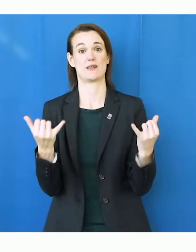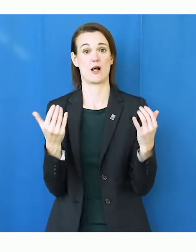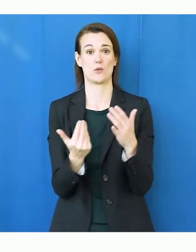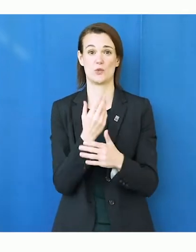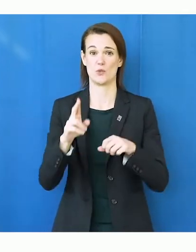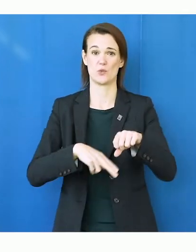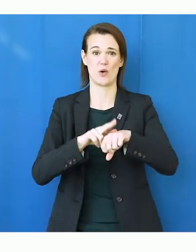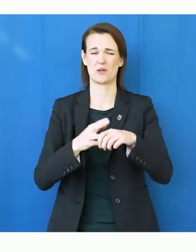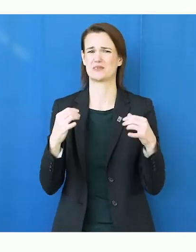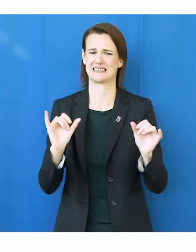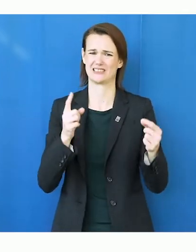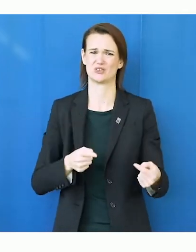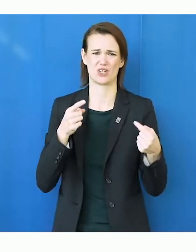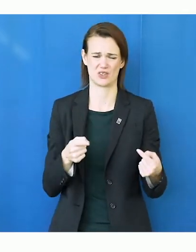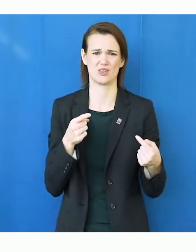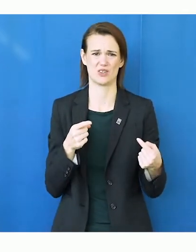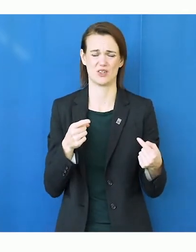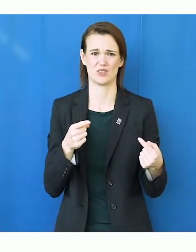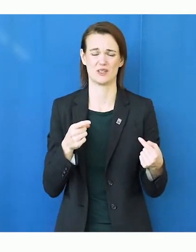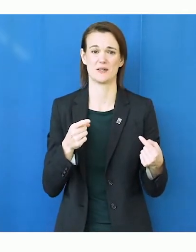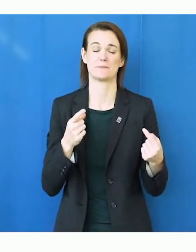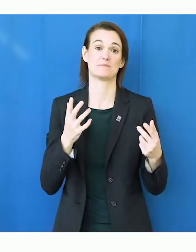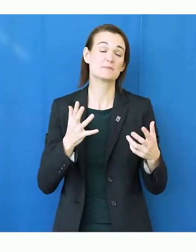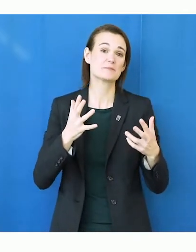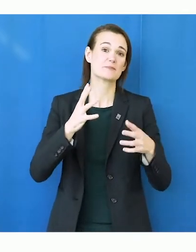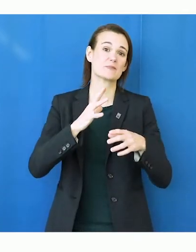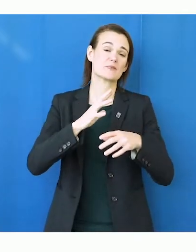We have been tested with the global pandemic where thousands of lives were lost.